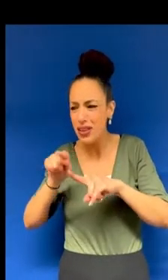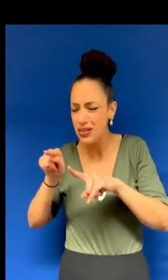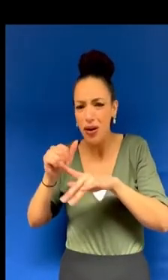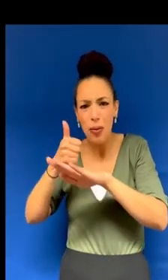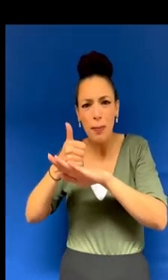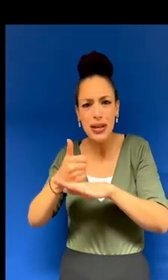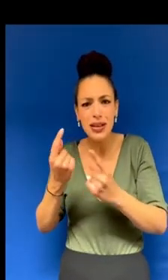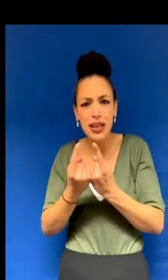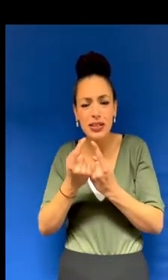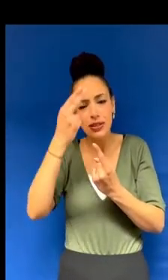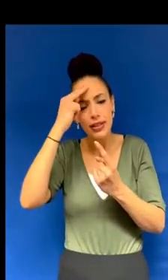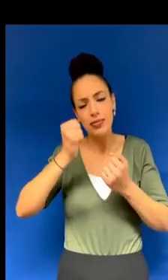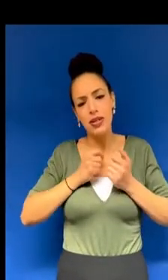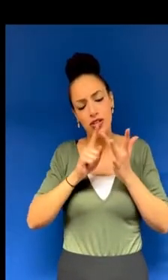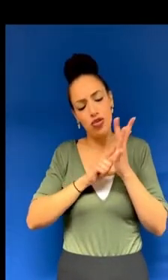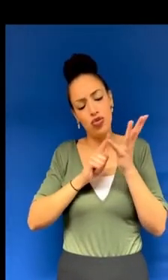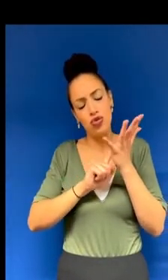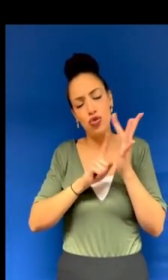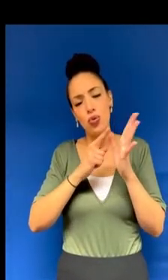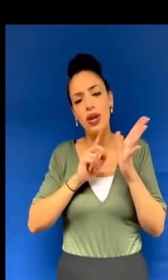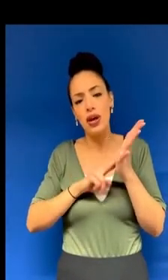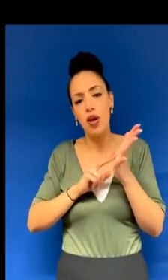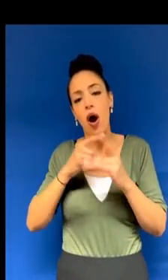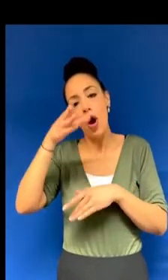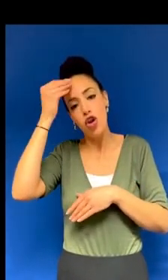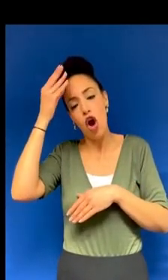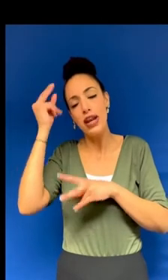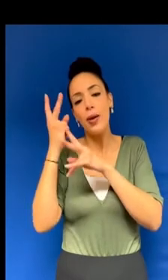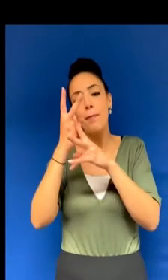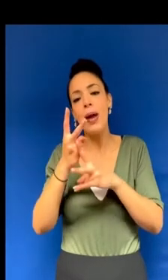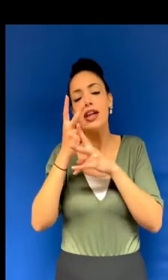and you see that families are hungry. We're giving away clothing, we're giving away uniform,